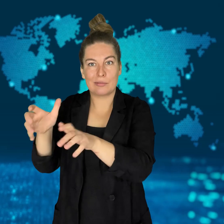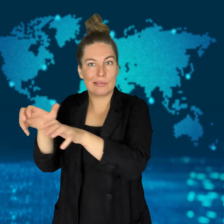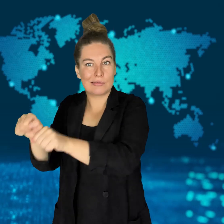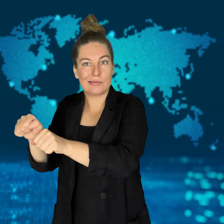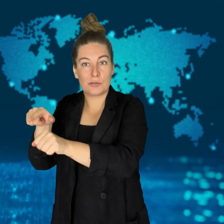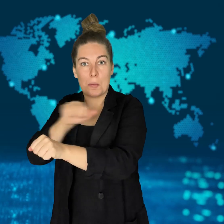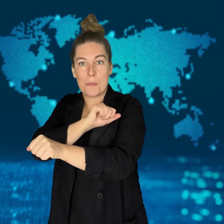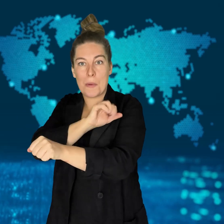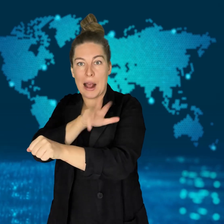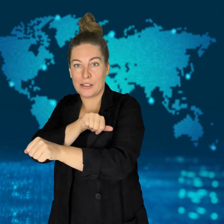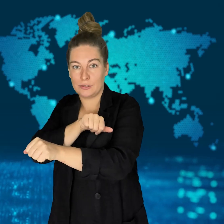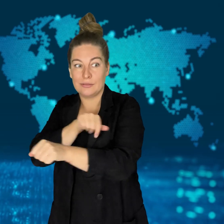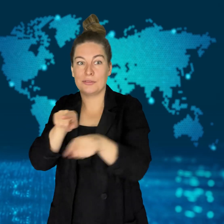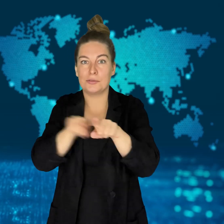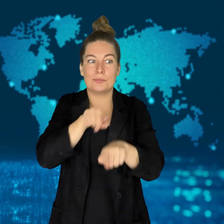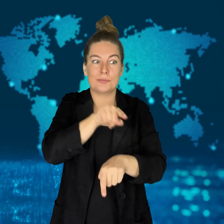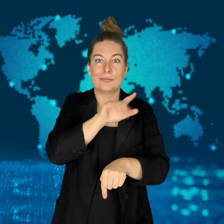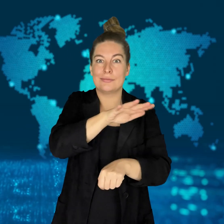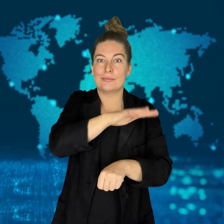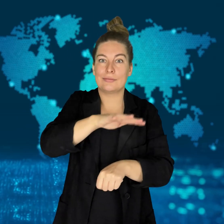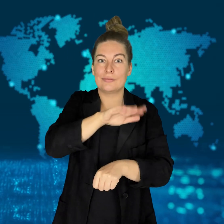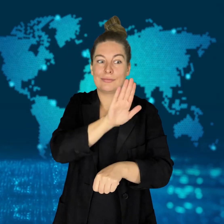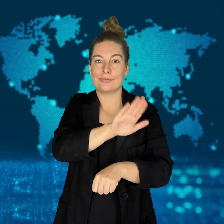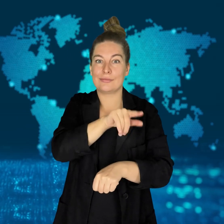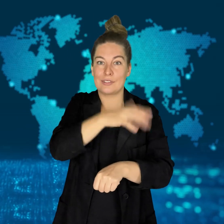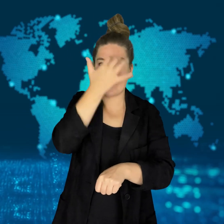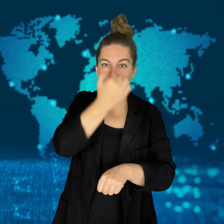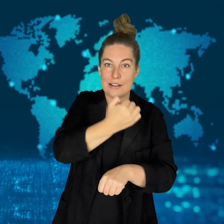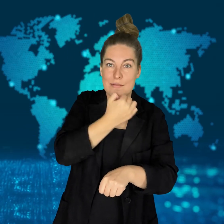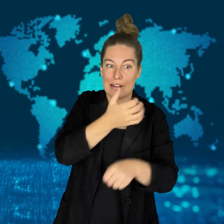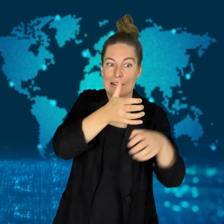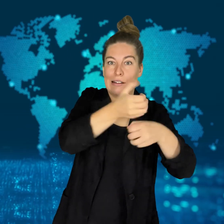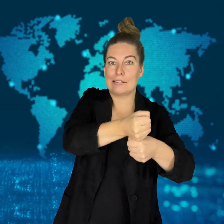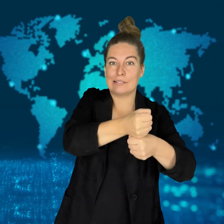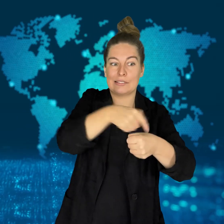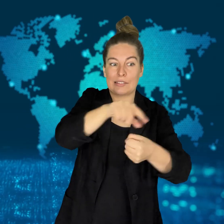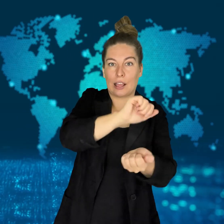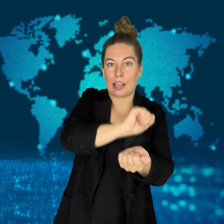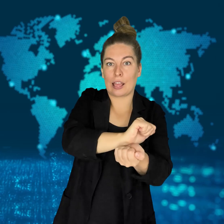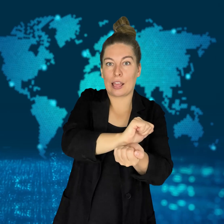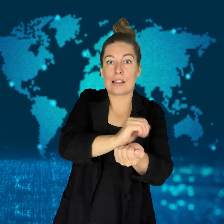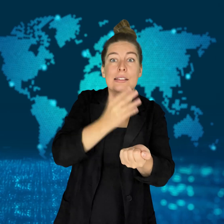The announcement about extending the original four-day ceasefire